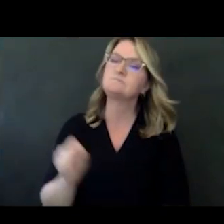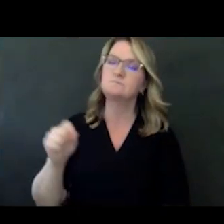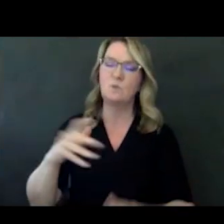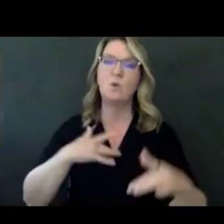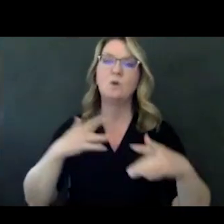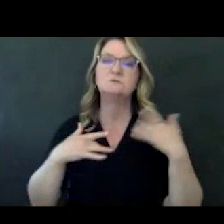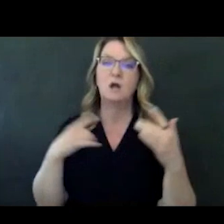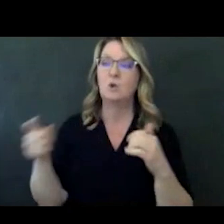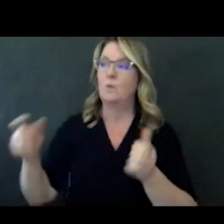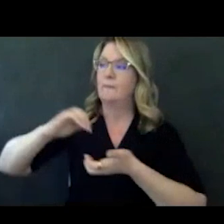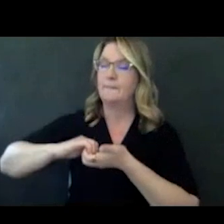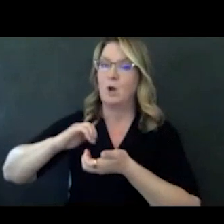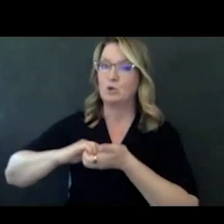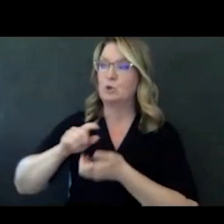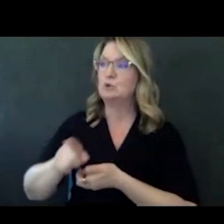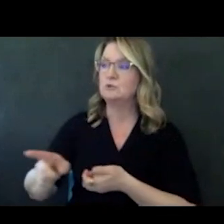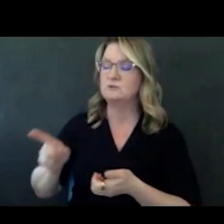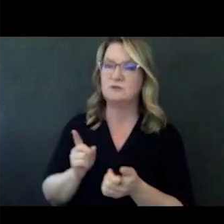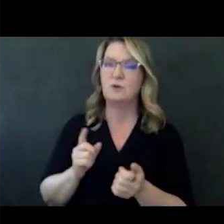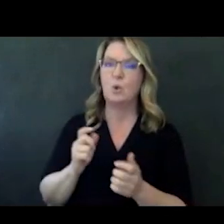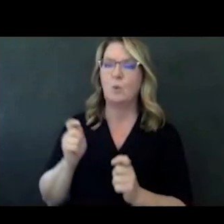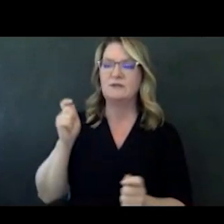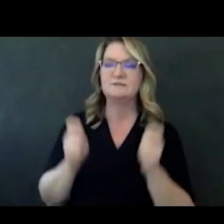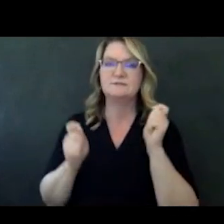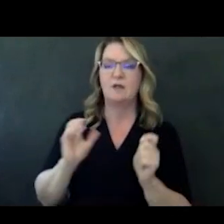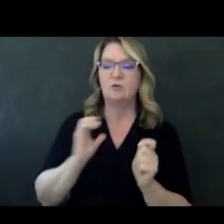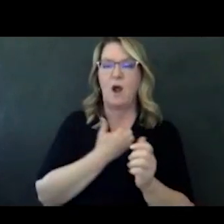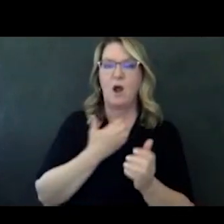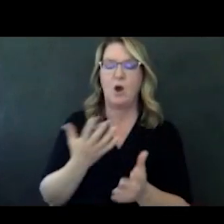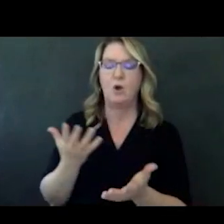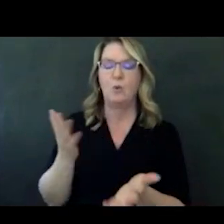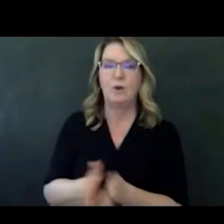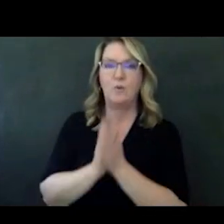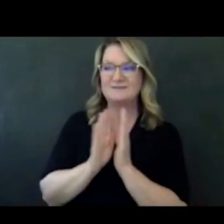our employment partners. We try and tailor our requests to our partners' needs. Interestingly,